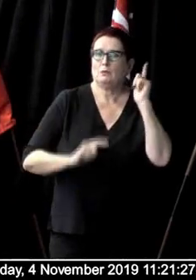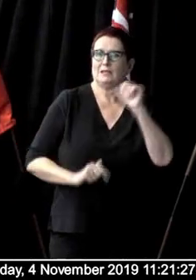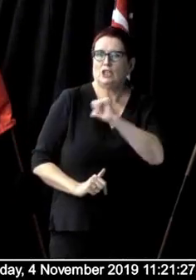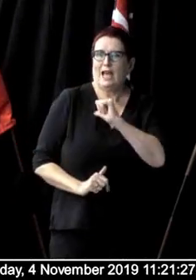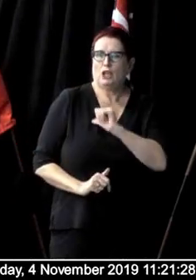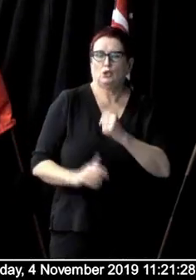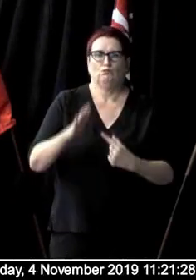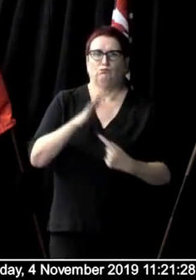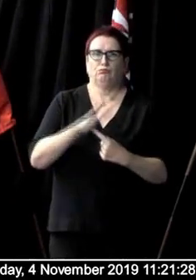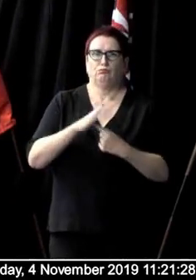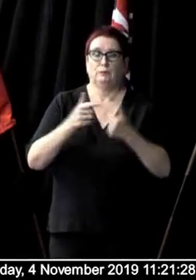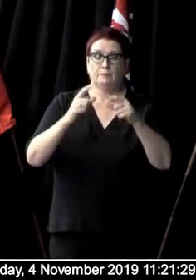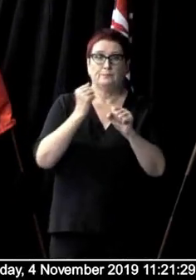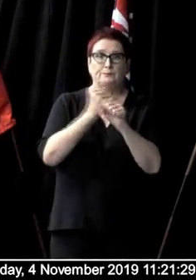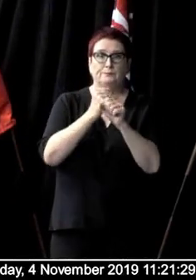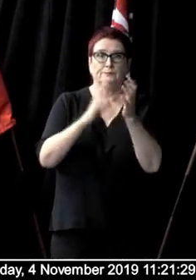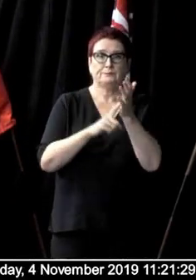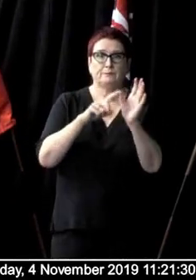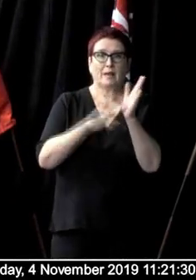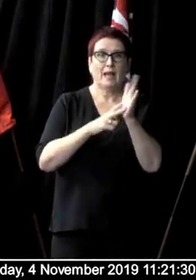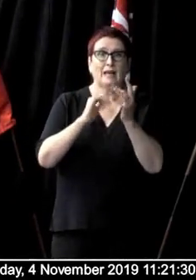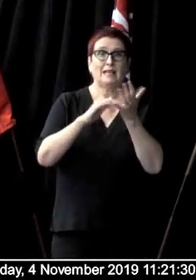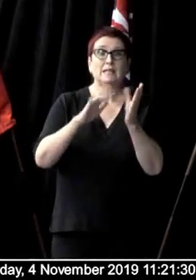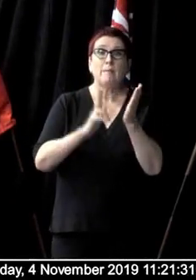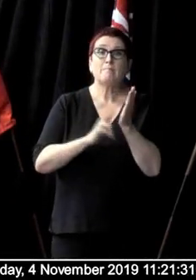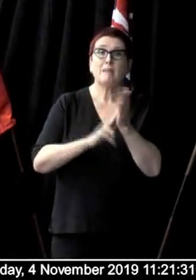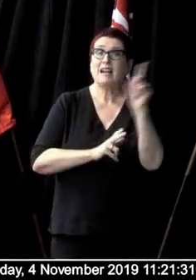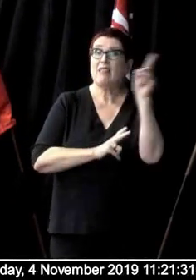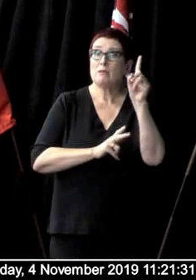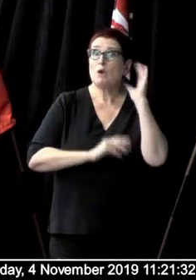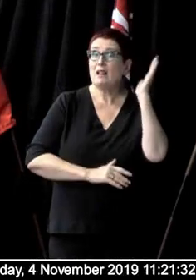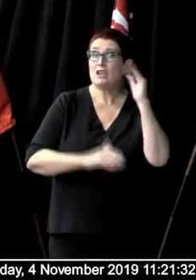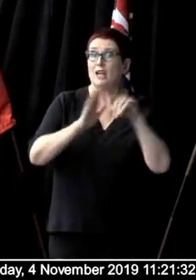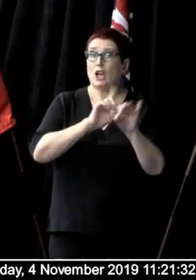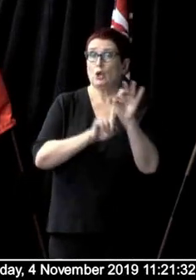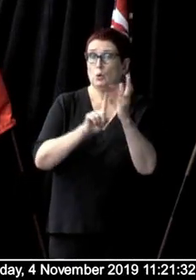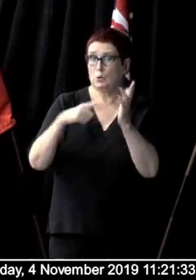Dr Glenys Mann is at present a lecturer at the Queensland University of Technology.